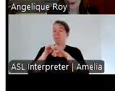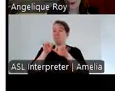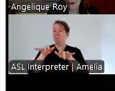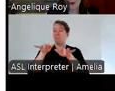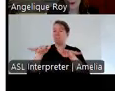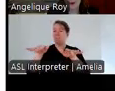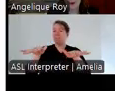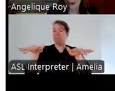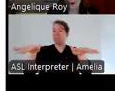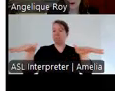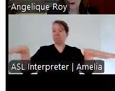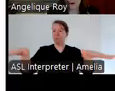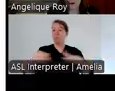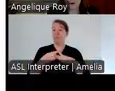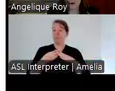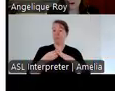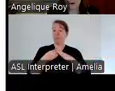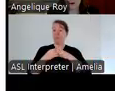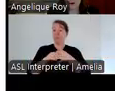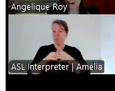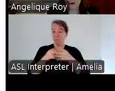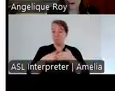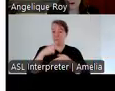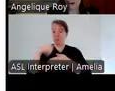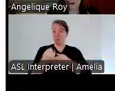once you begin a project, you never know what else you're going to uncover along